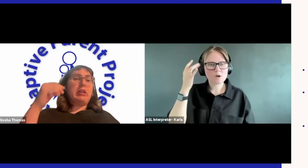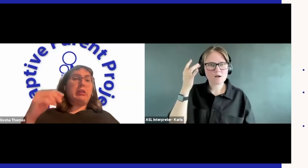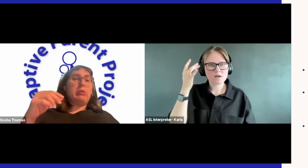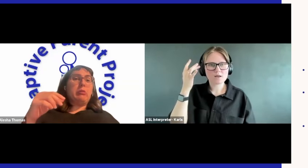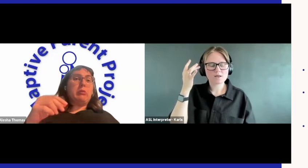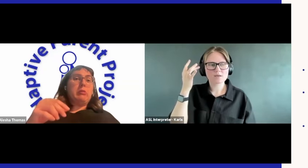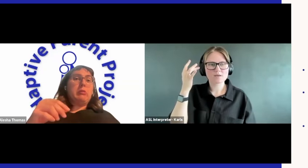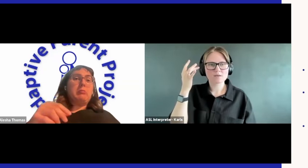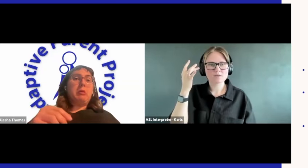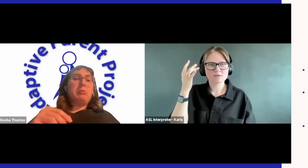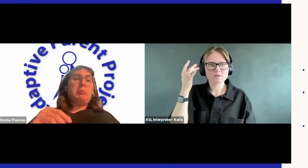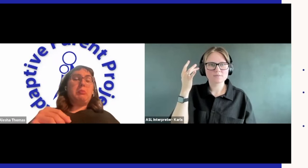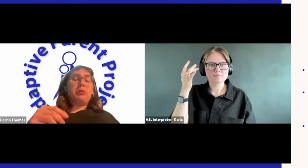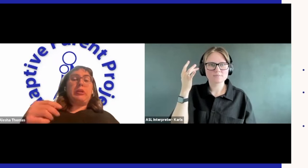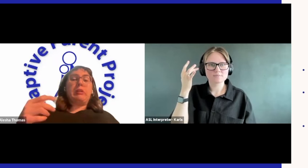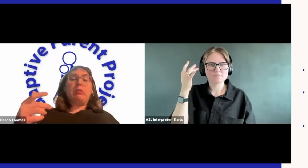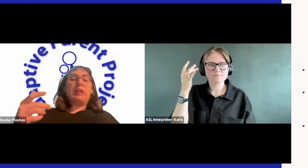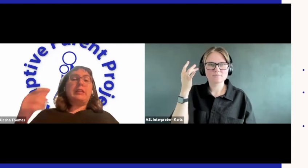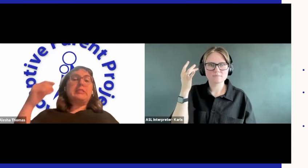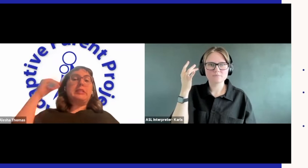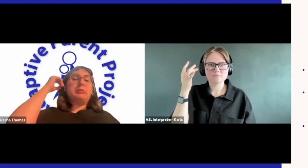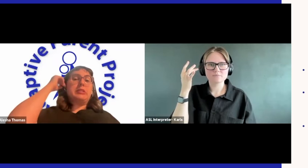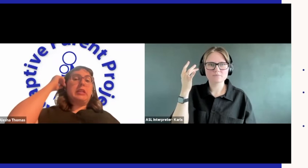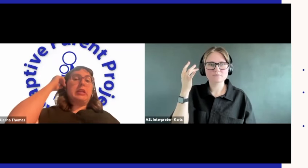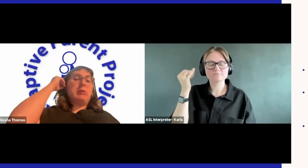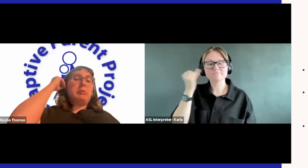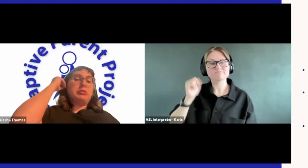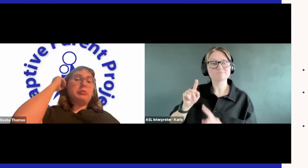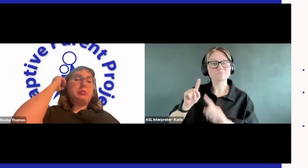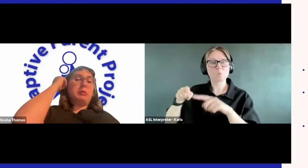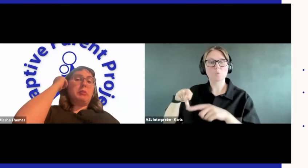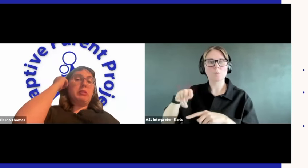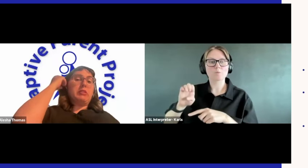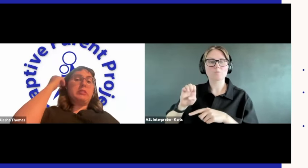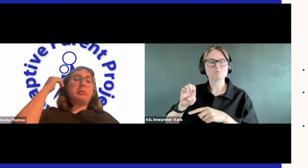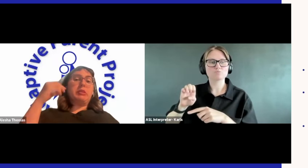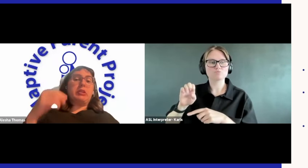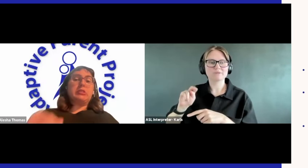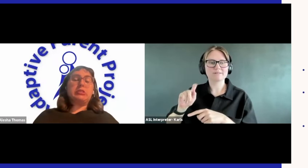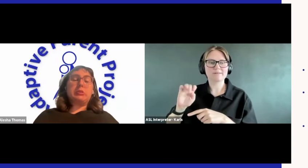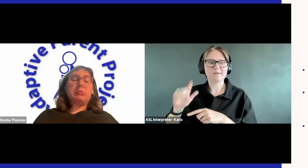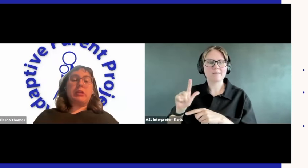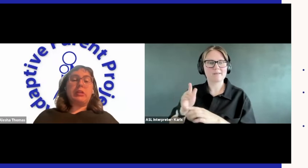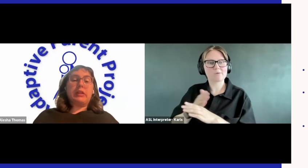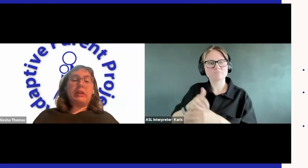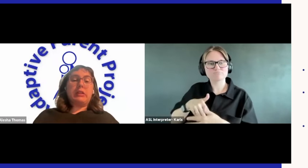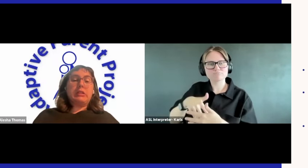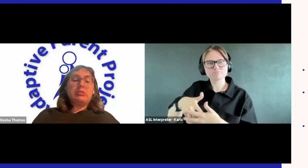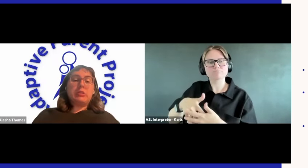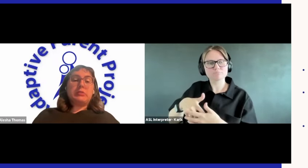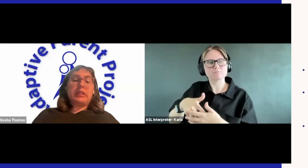you know a prenatal class and you see a bunch of people with disabilities or something like that. So I